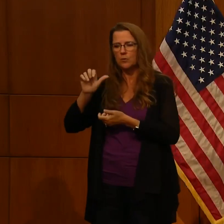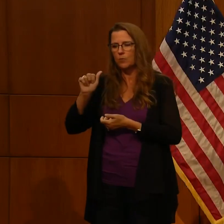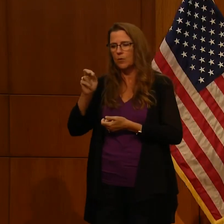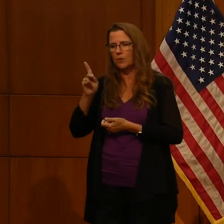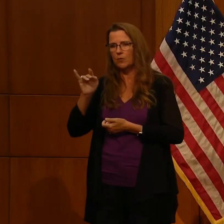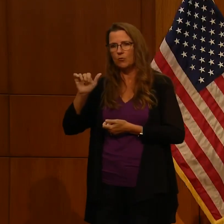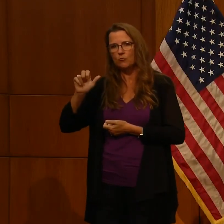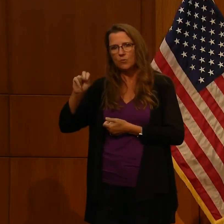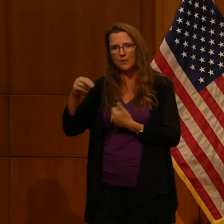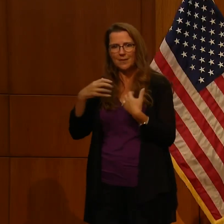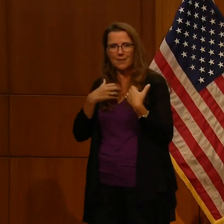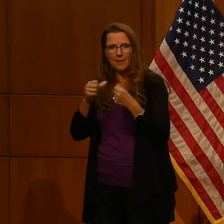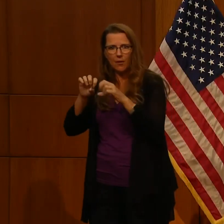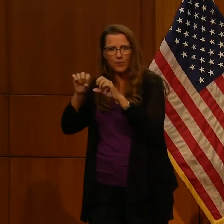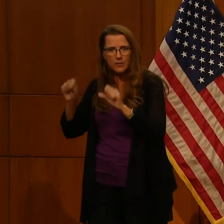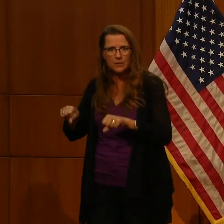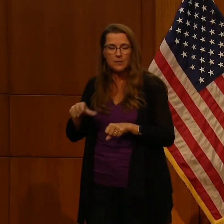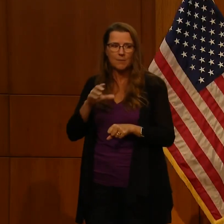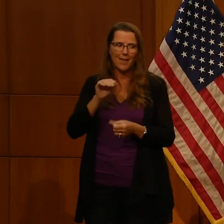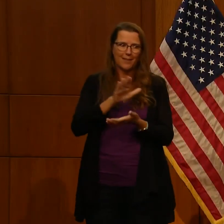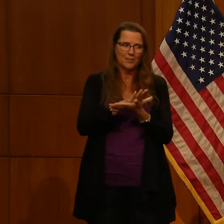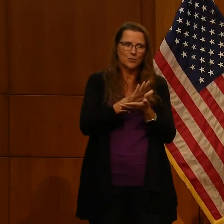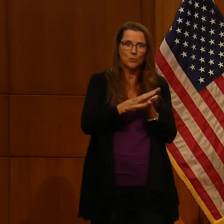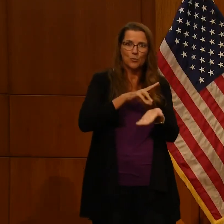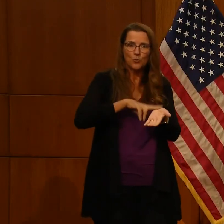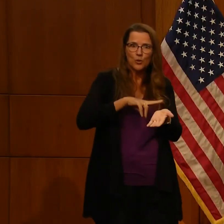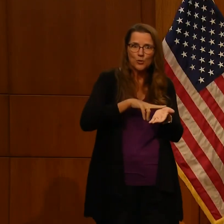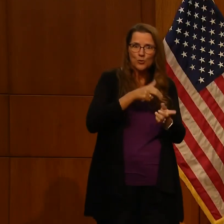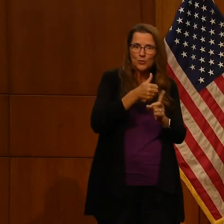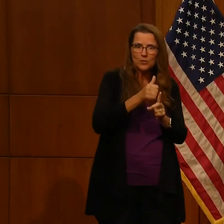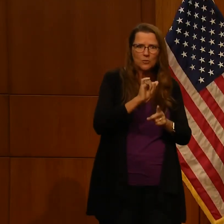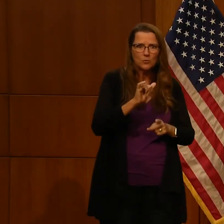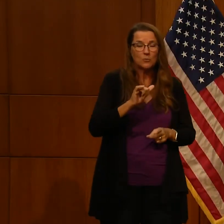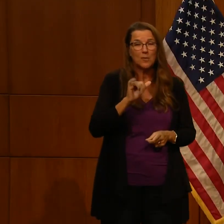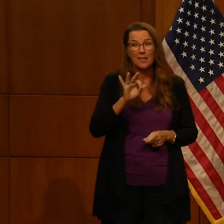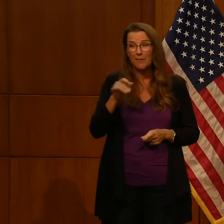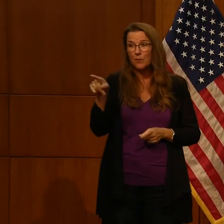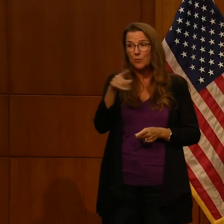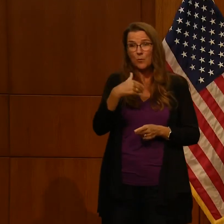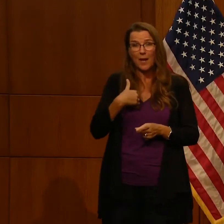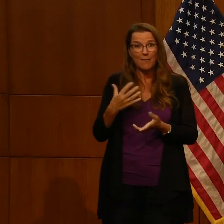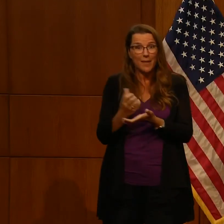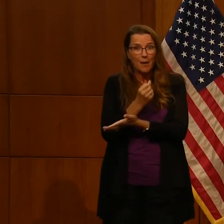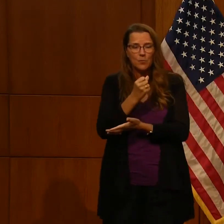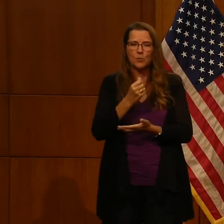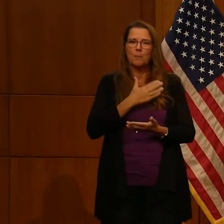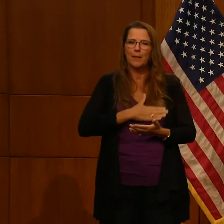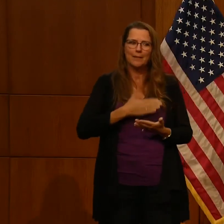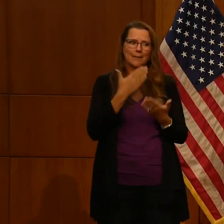PARTNERSHIP WITH A CAREER LIAN HEALTH SYSTEM AND FOR THE WORK OF OUR SCHOOL NURSES, I WOULD